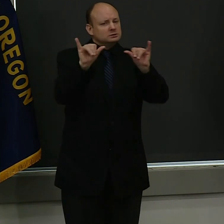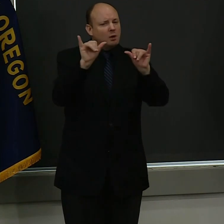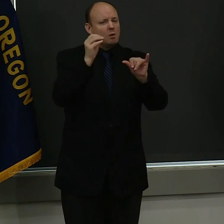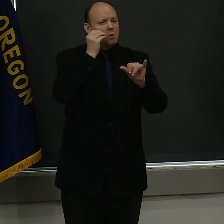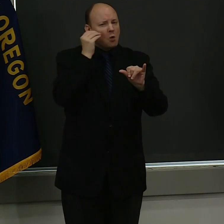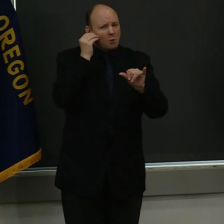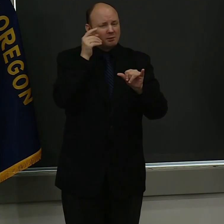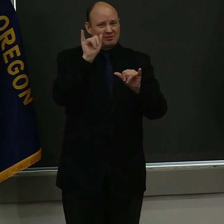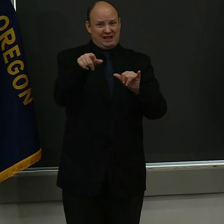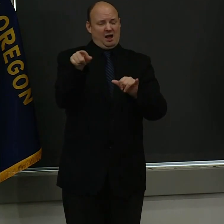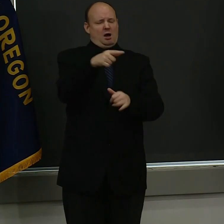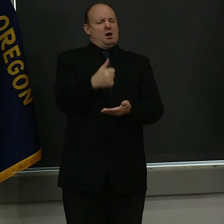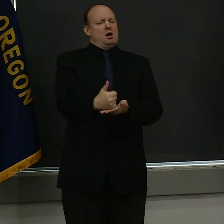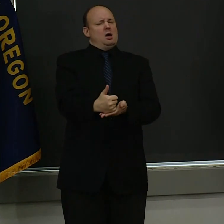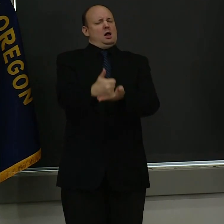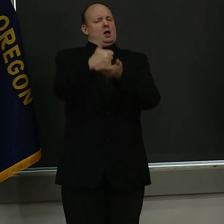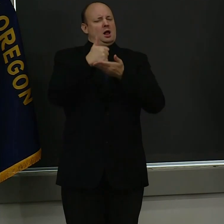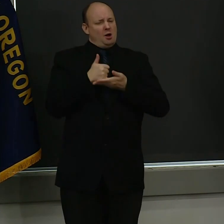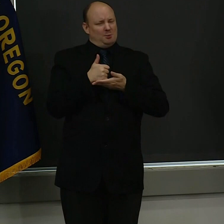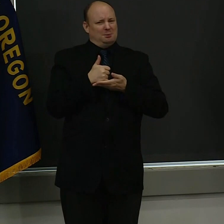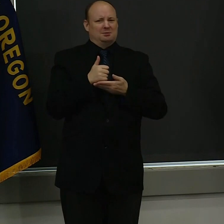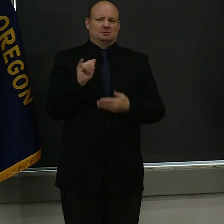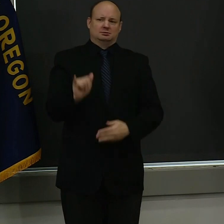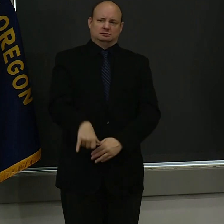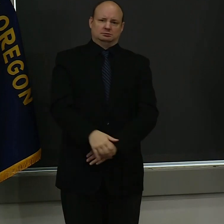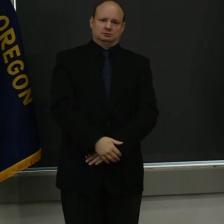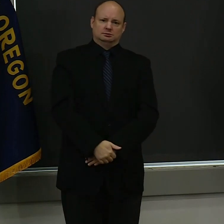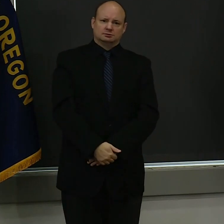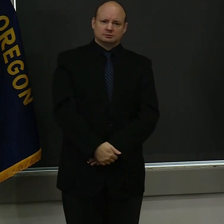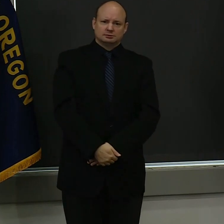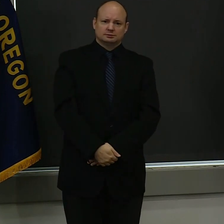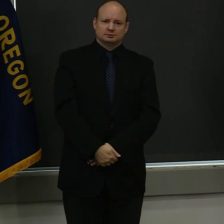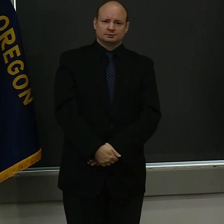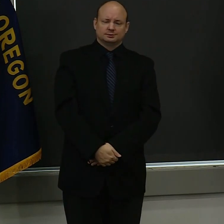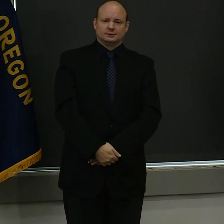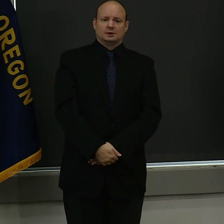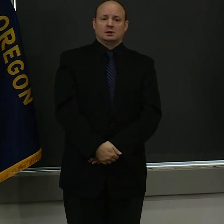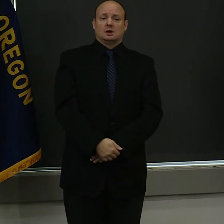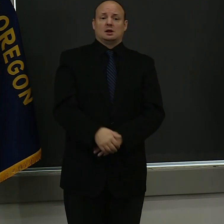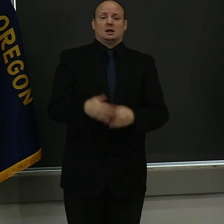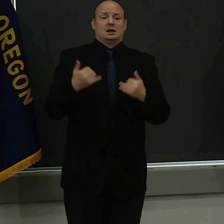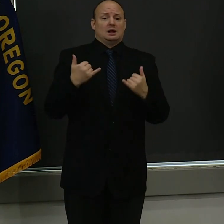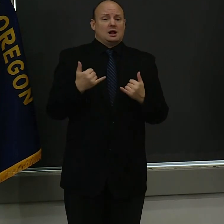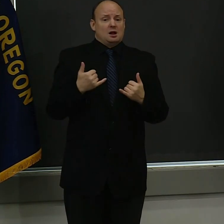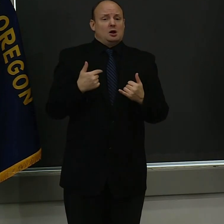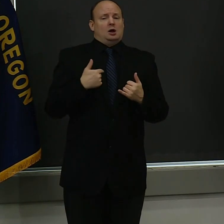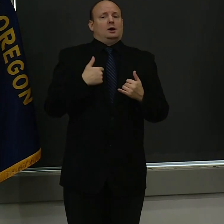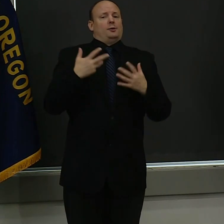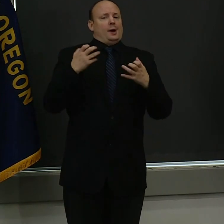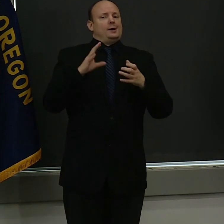RIGHT NOW WE'RE ASKING YOU TO BE OUR RIGHT NOW WE'RE ASKING YOU TO BE OUR HEROES RIGHT NOW WE'RE ASKING YOU TO BE OUR HEROES AND RIGHT NOW WE'RE ASKING YOU TO BE OUR HEROES AND TO RIGHT NOW WE'RE ASKING YOU TO BE OUR HEROES AND TO LISTEN RIGHT NOW WE'RE ASKING YOU TO BE OUR HEROES AND TO LISTEN TO BE OUR HEROES AND TO LISTEN TO BE OUR HEROES AND TO LISTEN TO OUR BE OUR HEROES AND TO LISTEN TO OUR CALL BE OUR HEROES AND TO LISTEN TO OUR CALL FOR BE OUR HEROES AND TO LISTEN TO OUR CALL FOR HELP BE OUR HEROES AND TO LISTEN TO OUR CALL FOR HELP AGAIN. OUR CALL FOR HELP AGAIN. OUR CALL FOR HELP AGAIN. WE OUR CALL FOR HELP AGAIN. WE HAVE